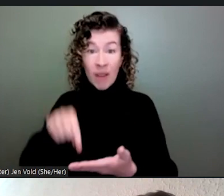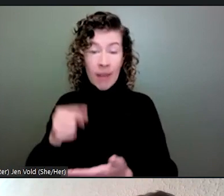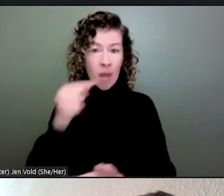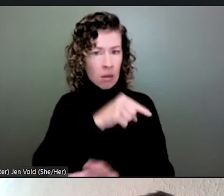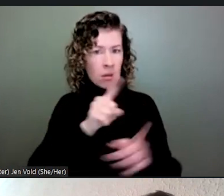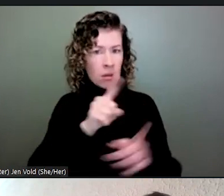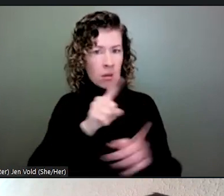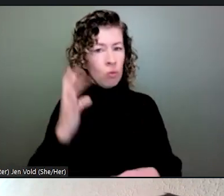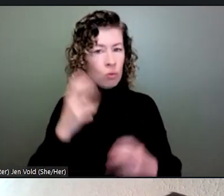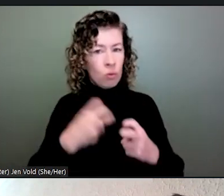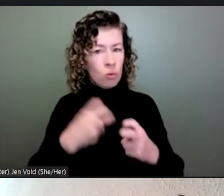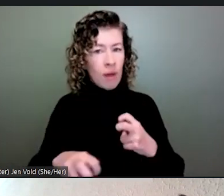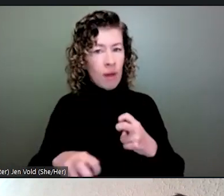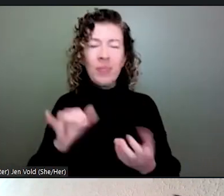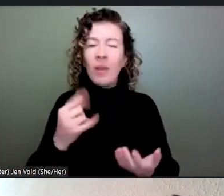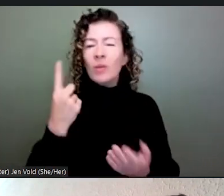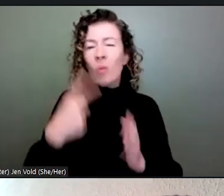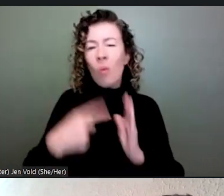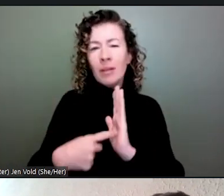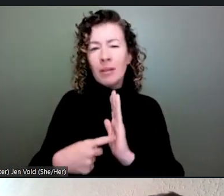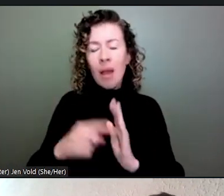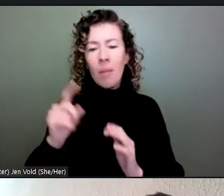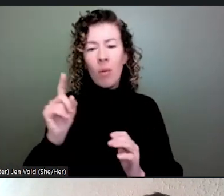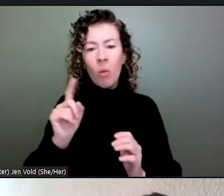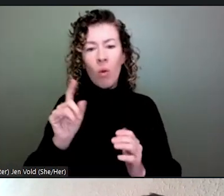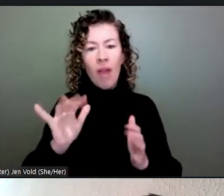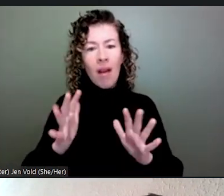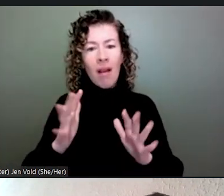So that's just one example of where the kind of reality of such tests,